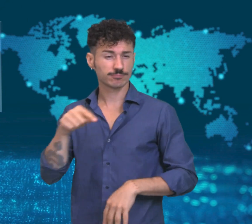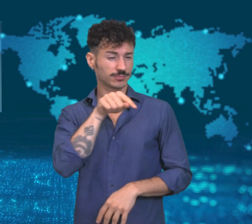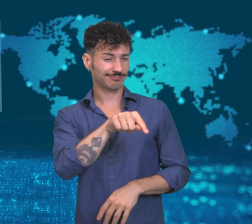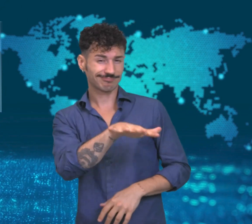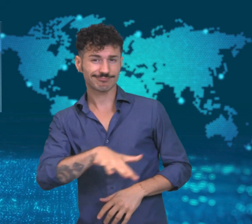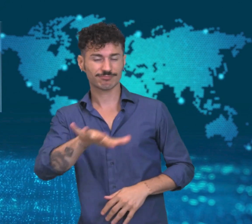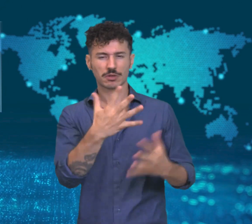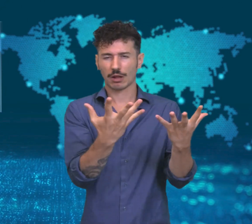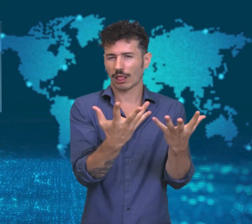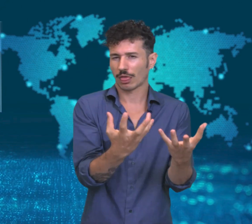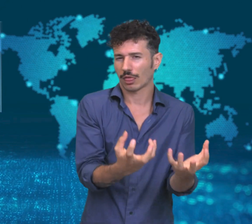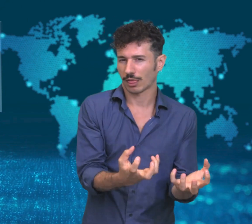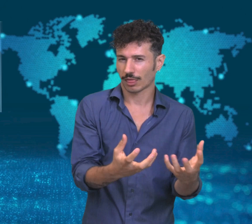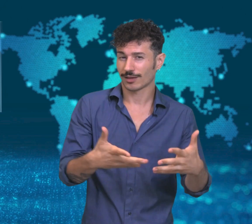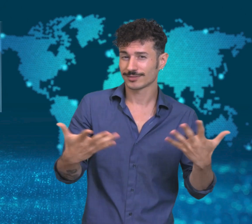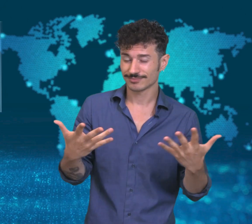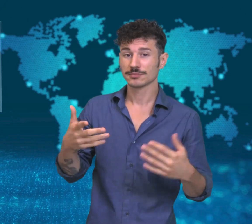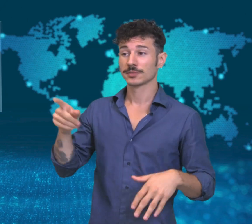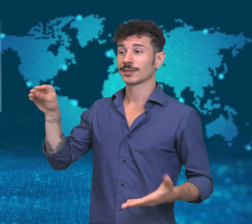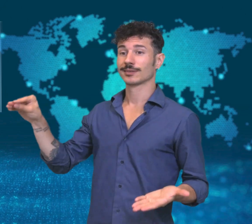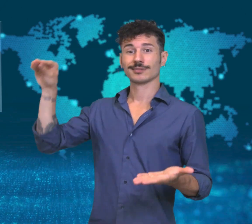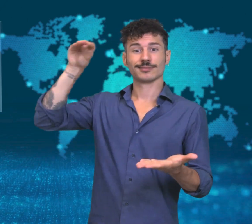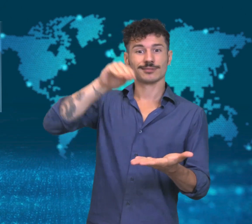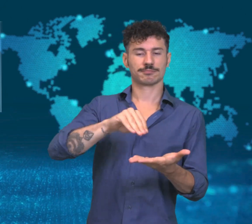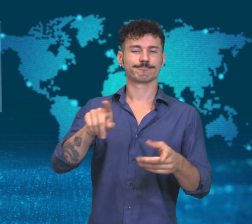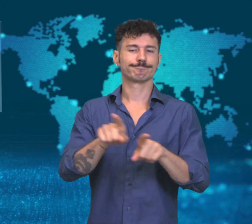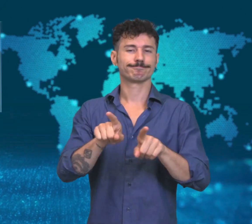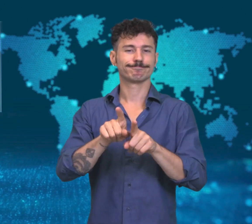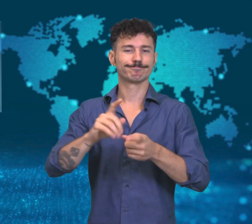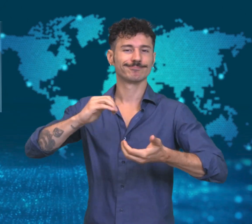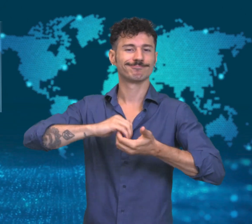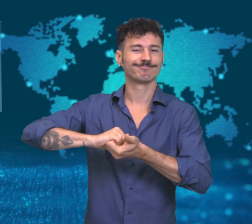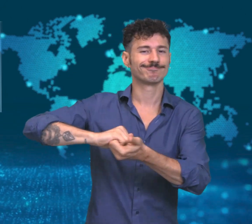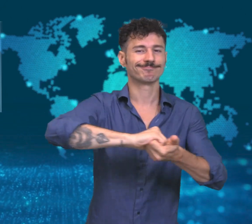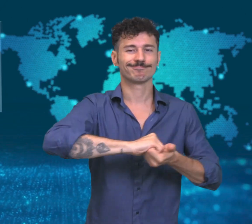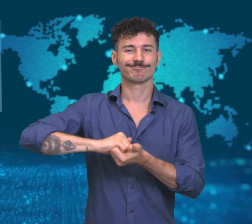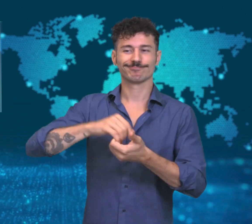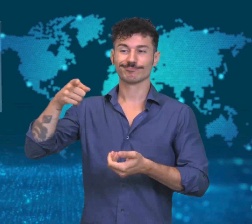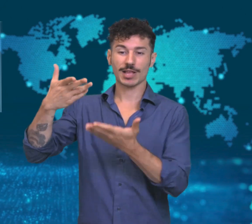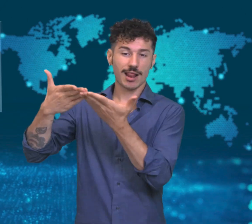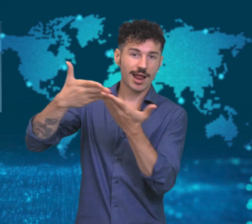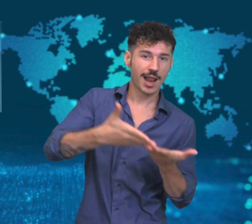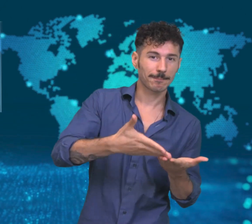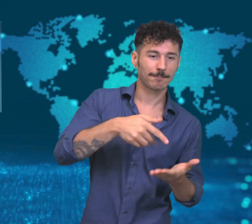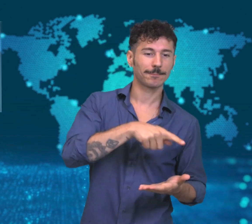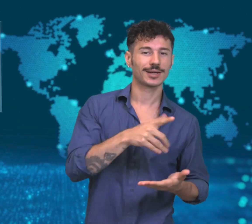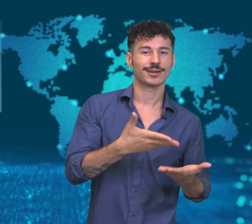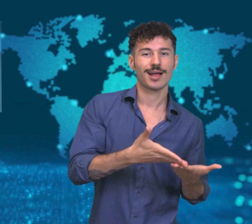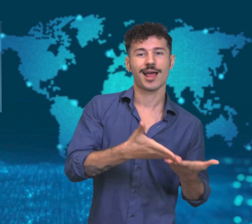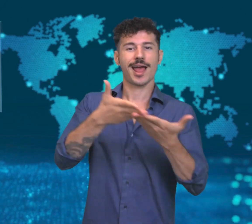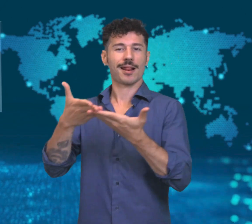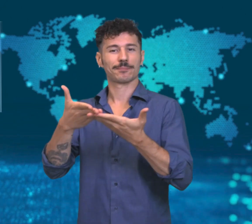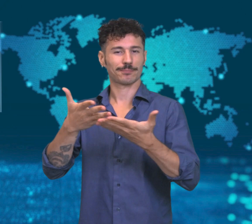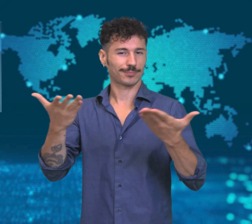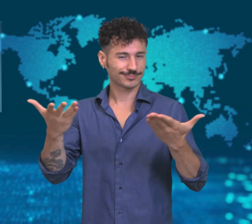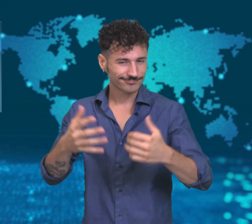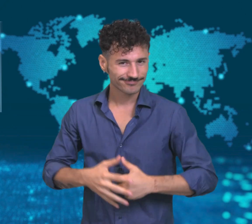provided the land to live on so it is an ideal mutual partnership.